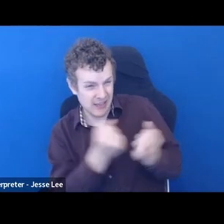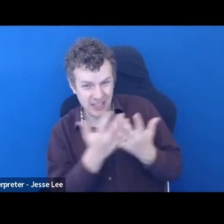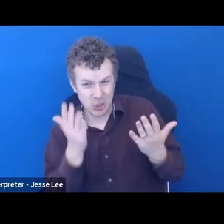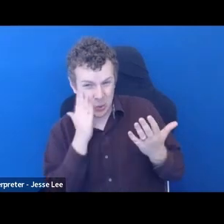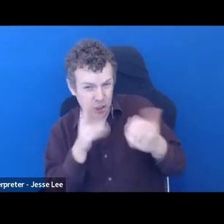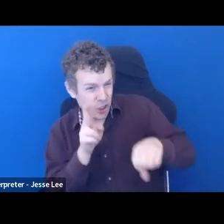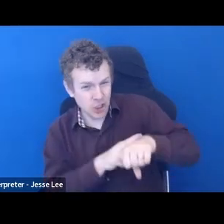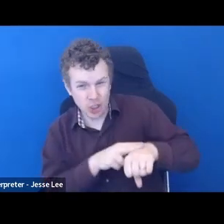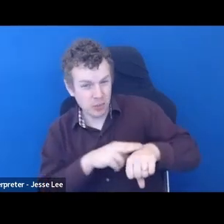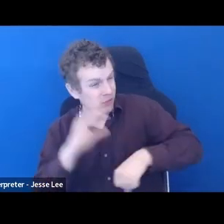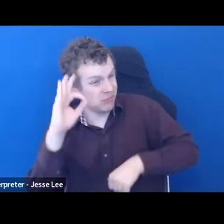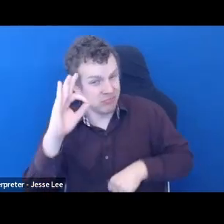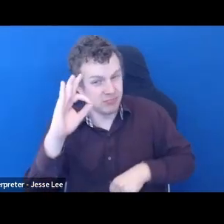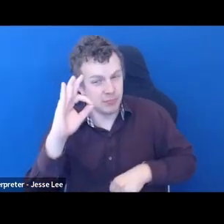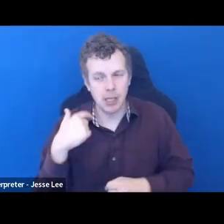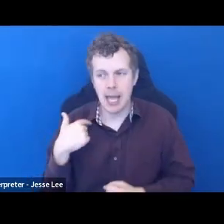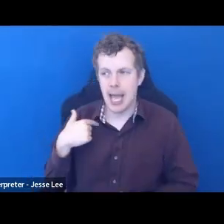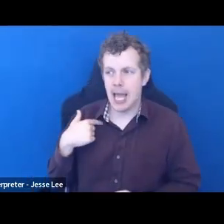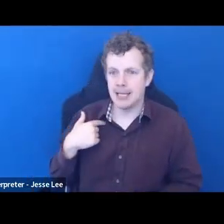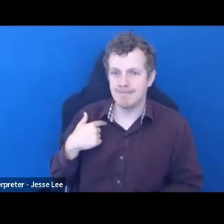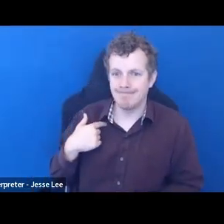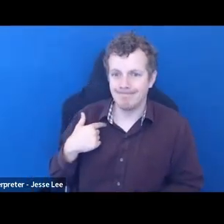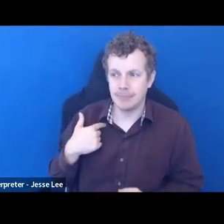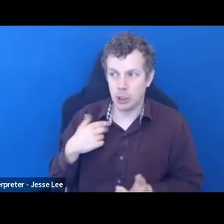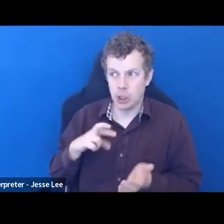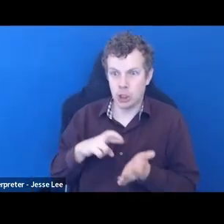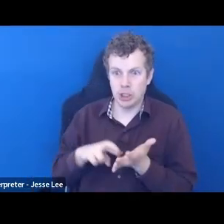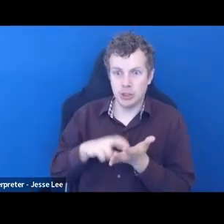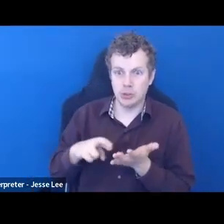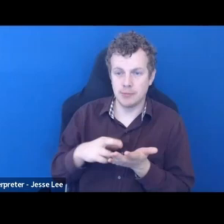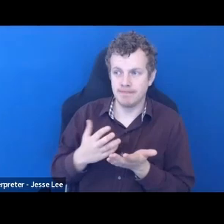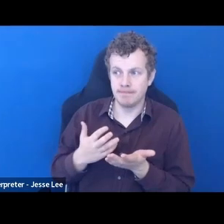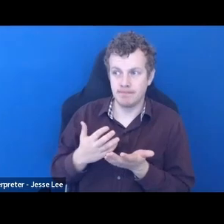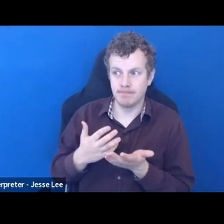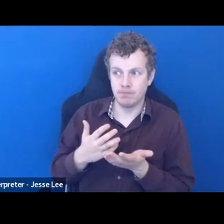And I guess research wise it's really hard to say exactly what kind of outcomes they're going